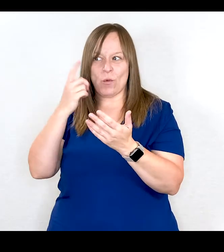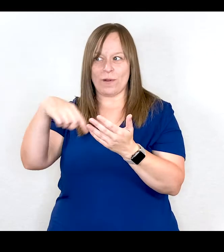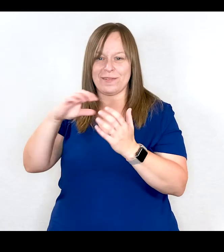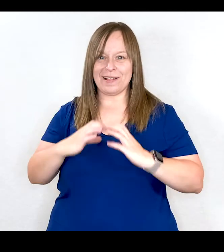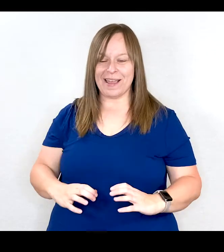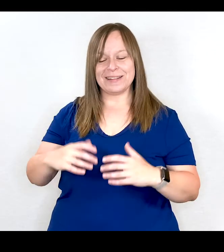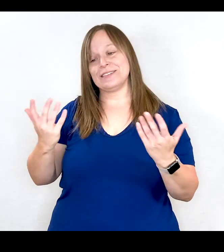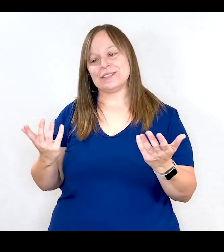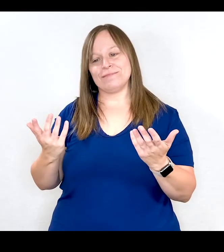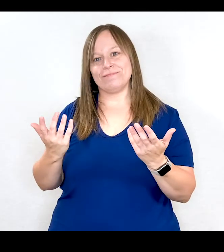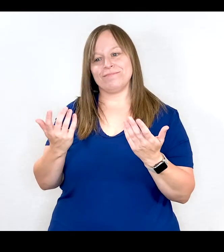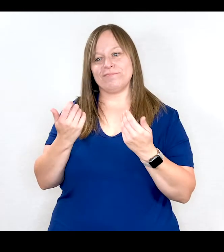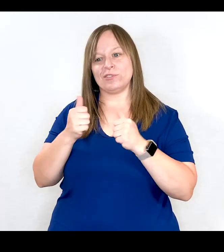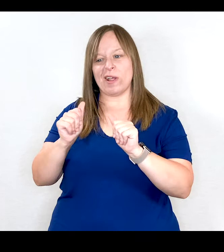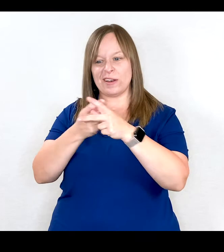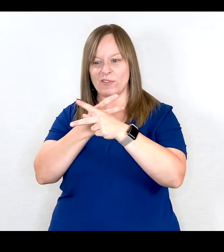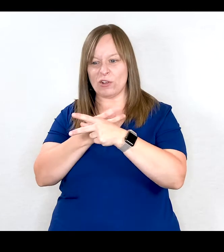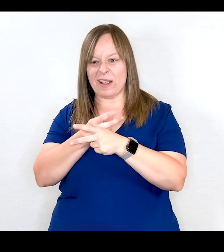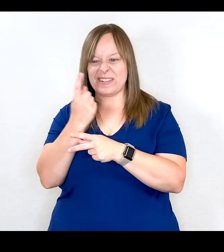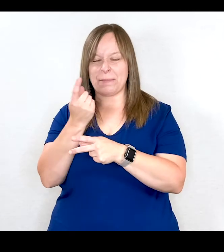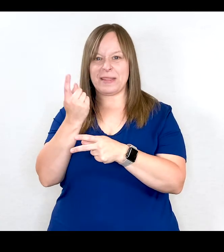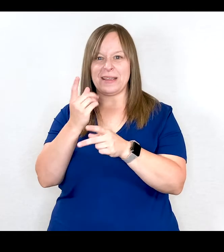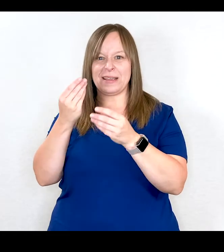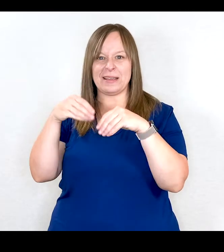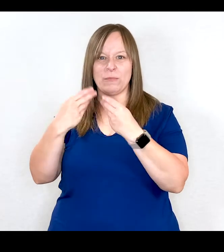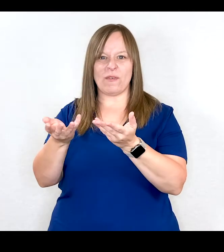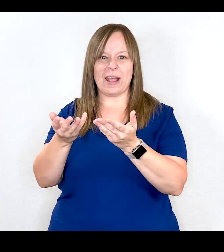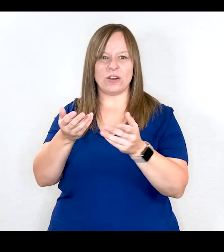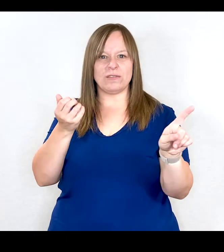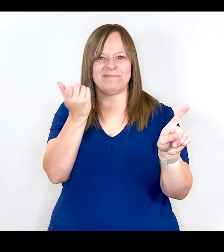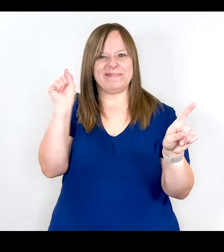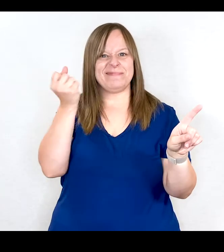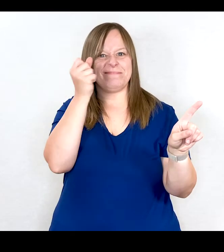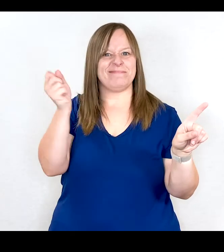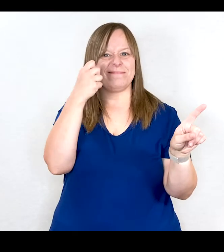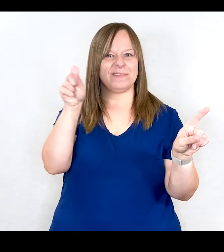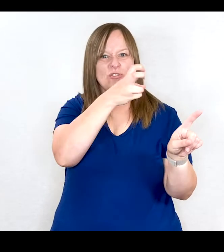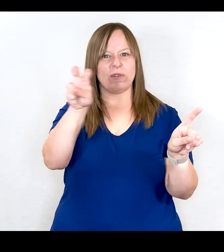that it had to also trying to work out something with a provider that was reluctant to travel